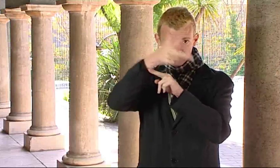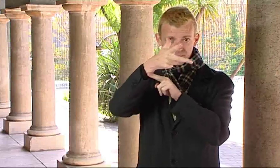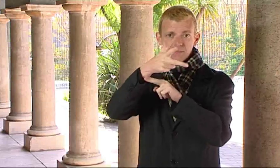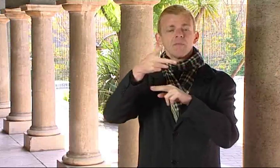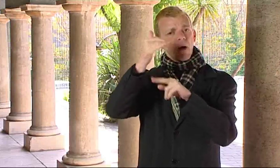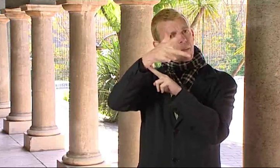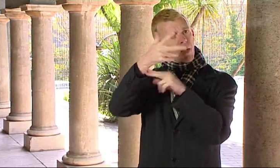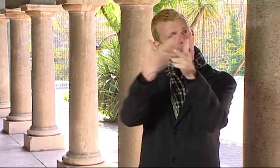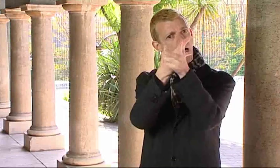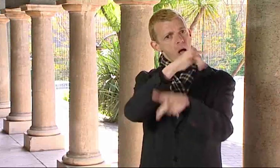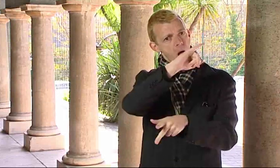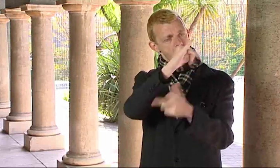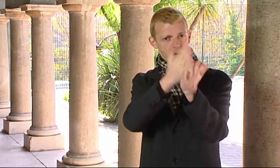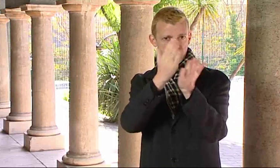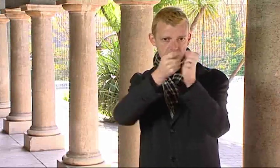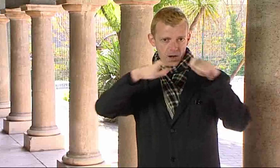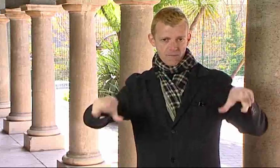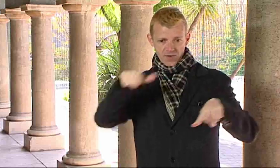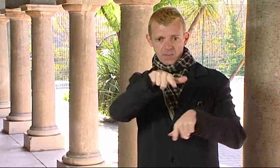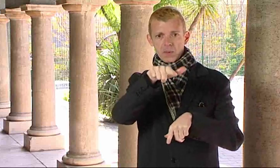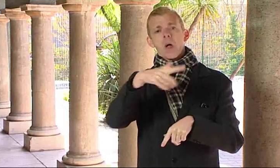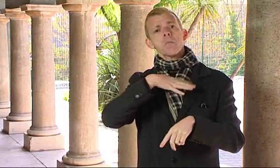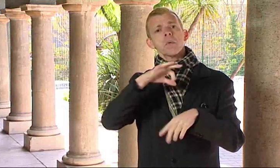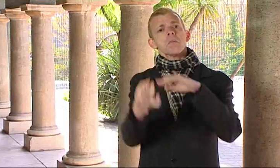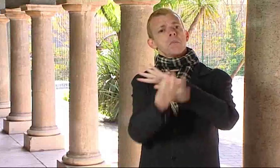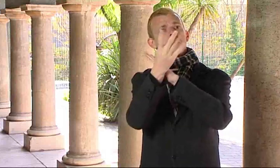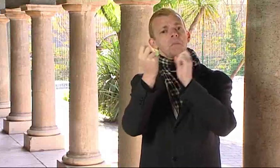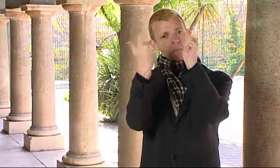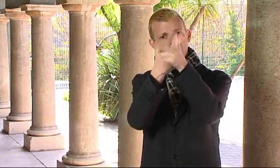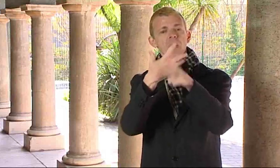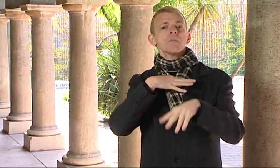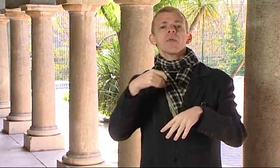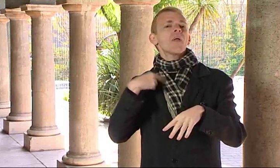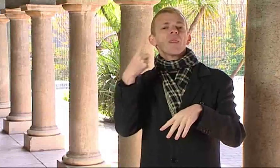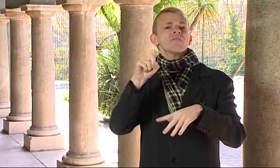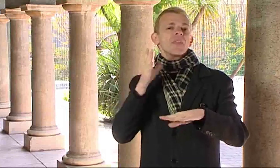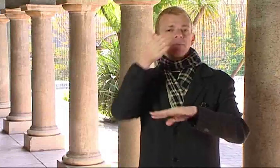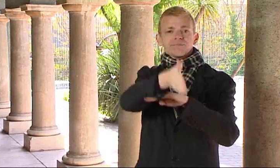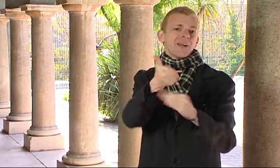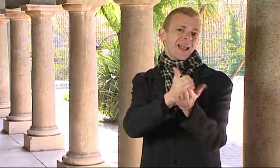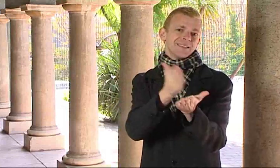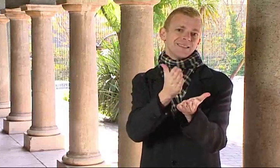that there is the possibility that classes are also recorded so that if the student, can't have